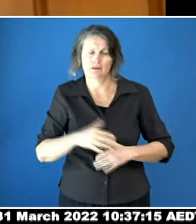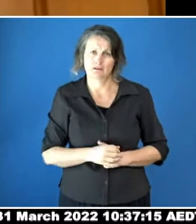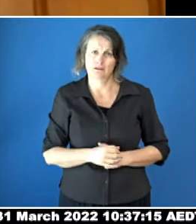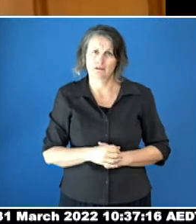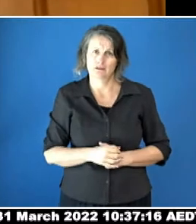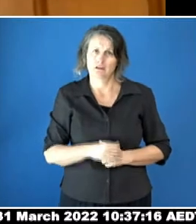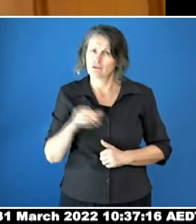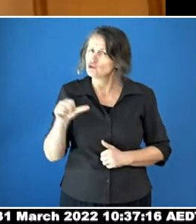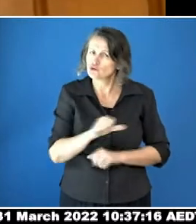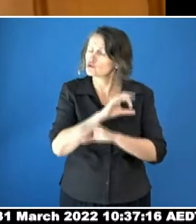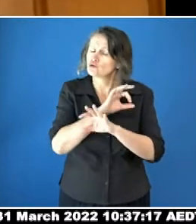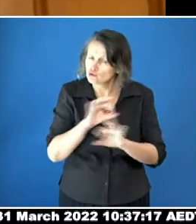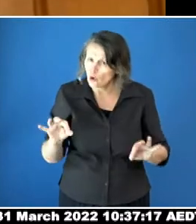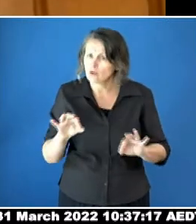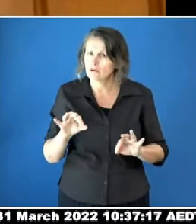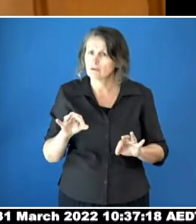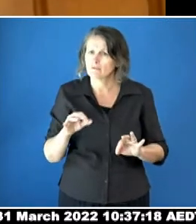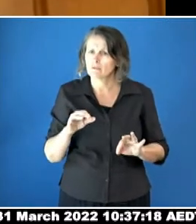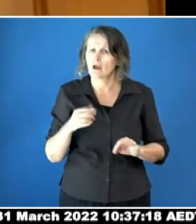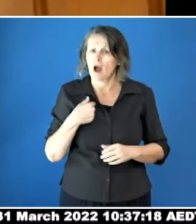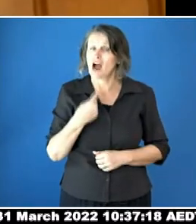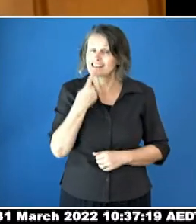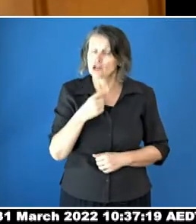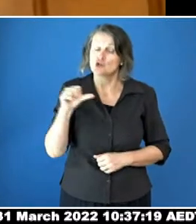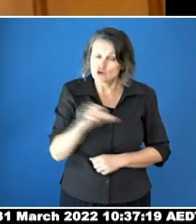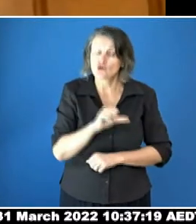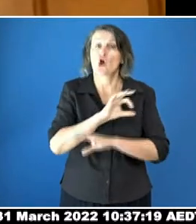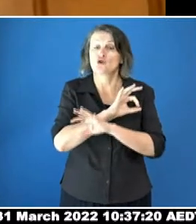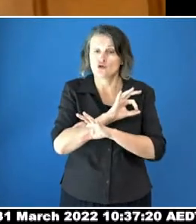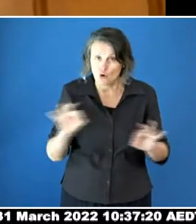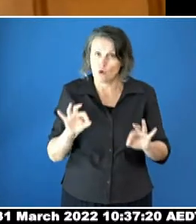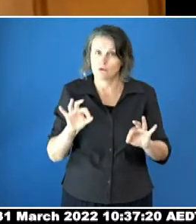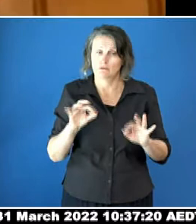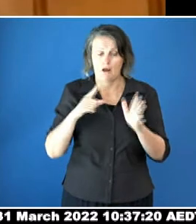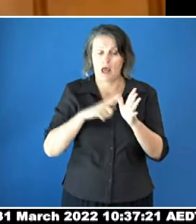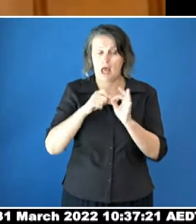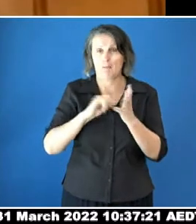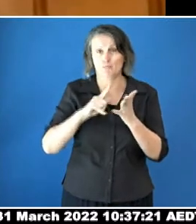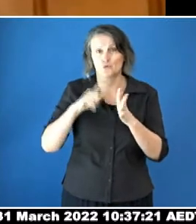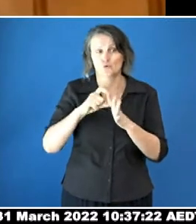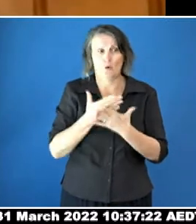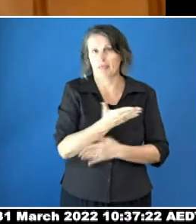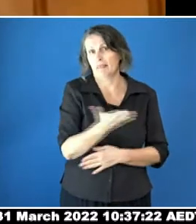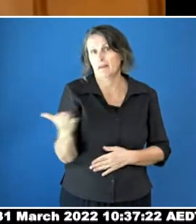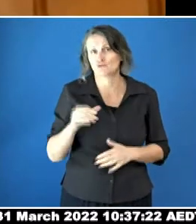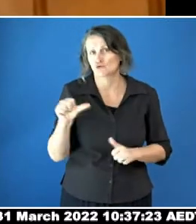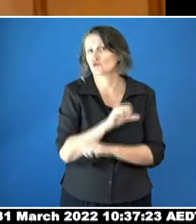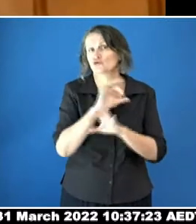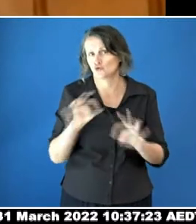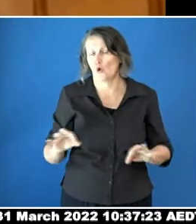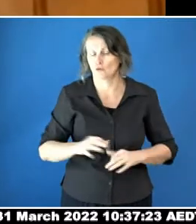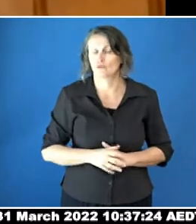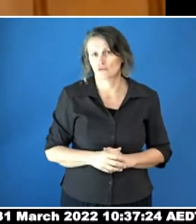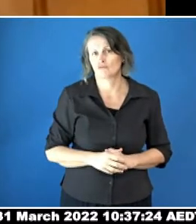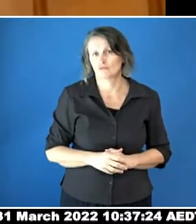And I'm against being people - if people with disability get